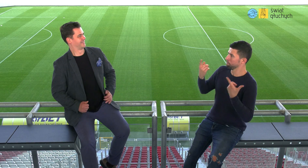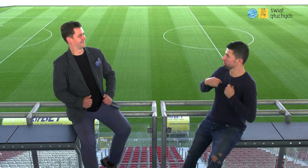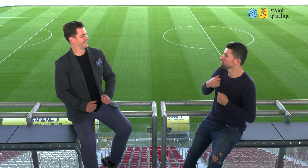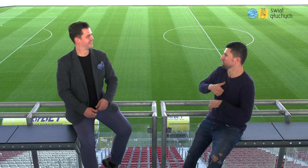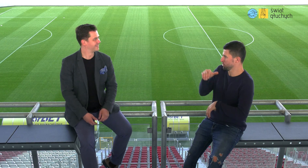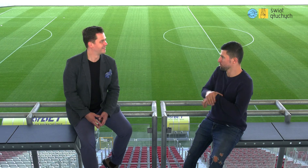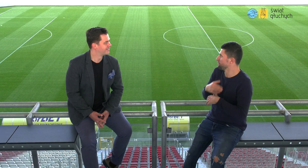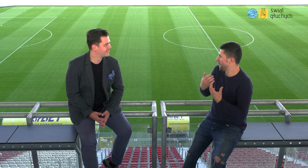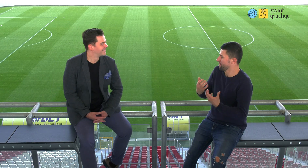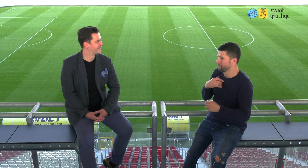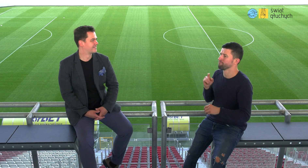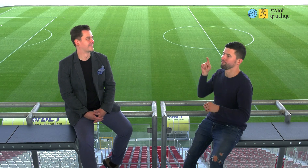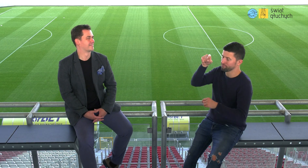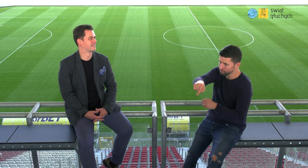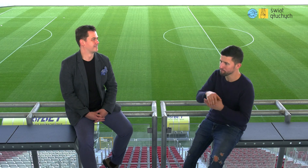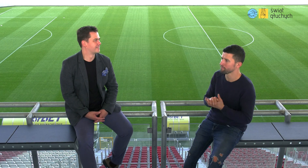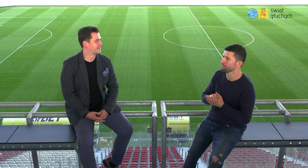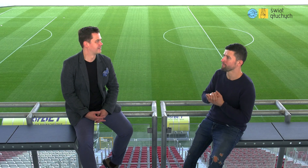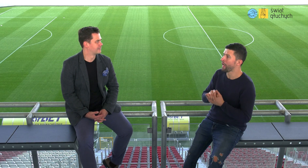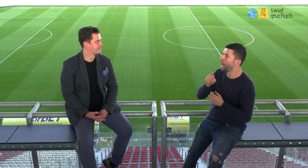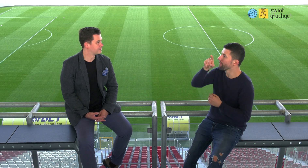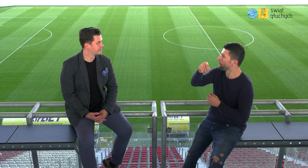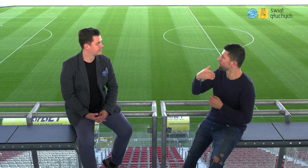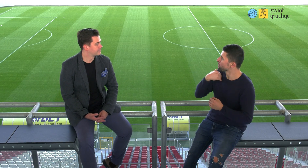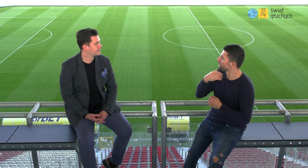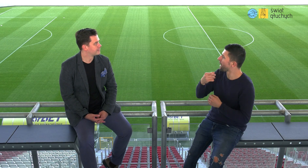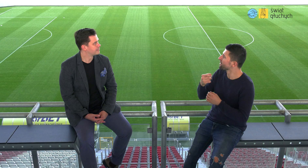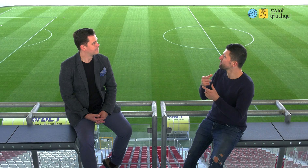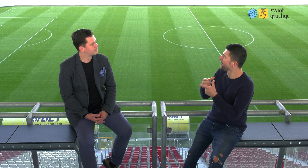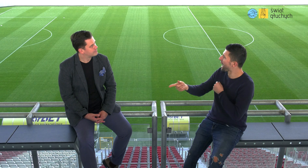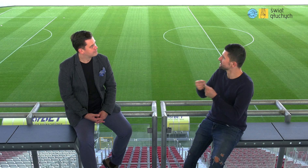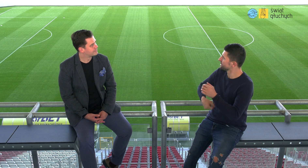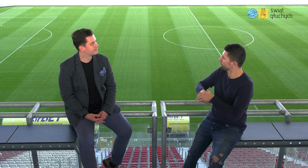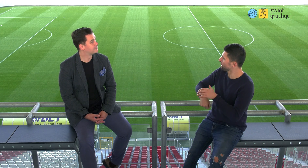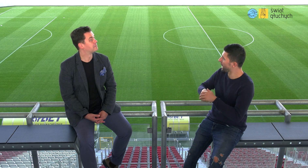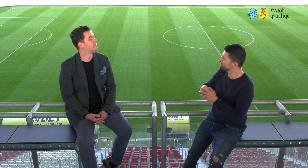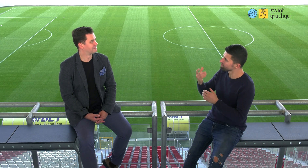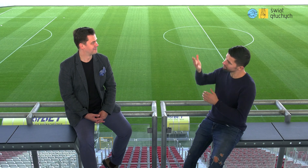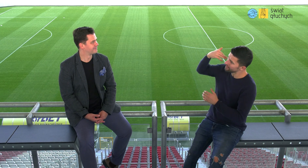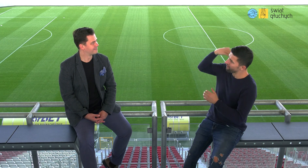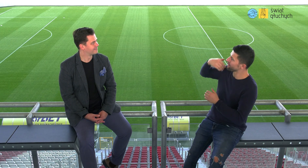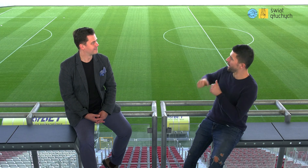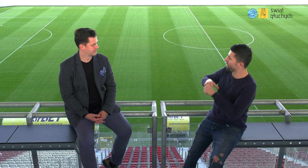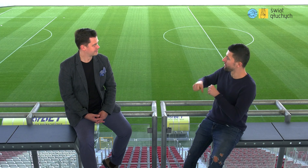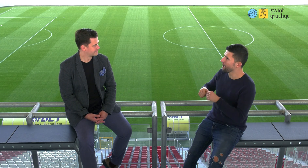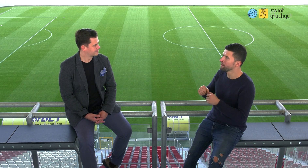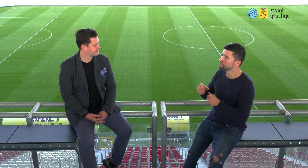I did not expect it, I gladly agreed and went. I met former sports stars on the spot.